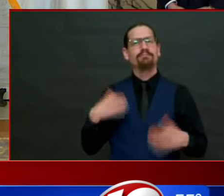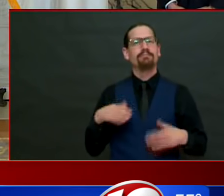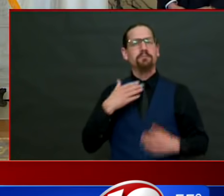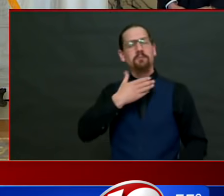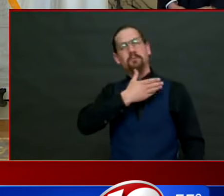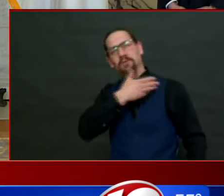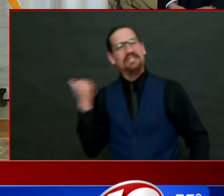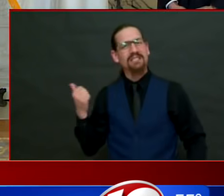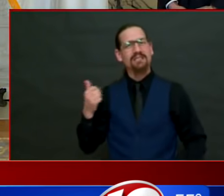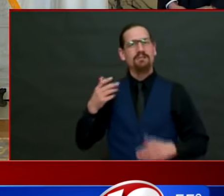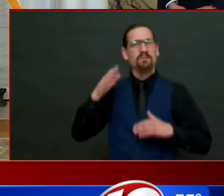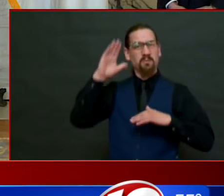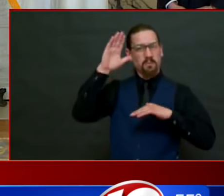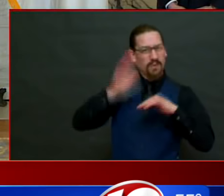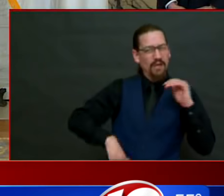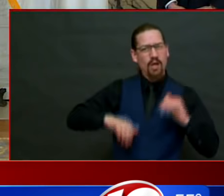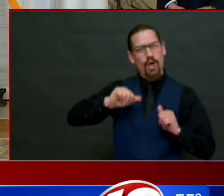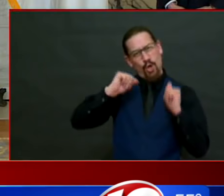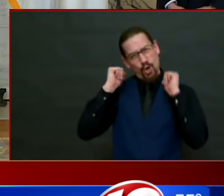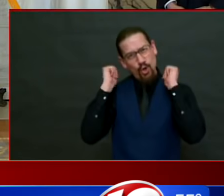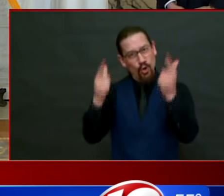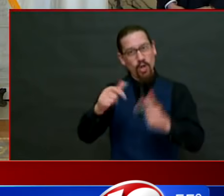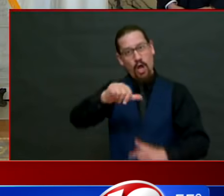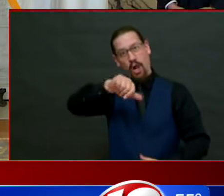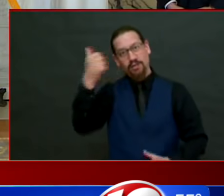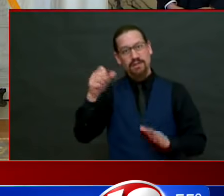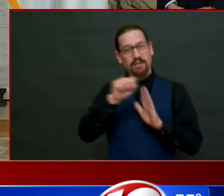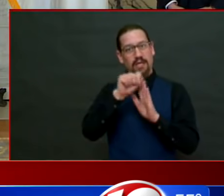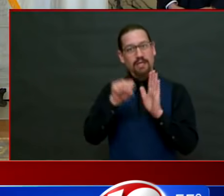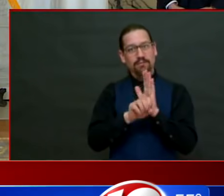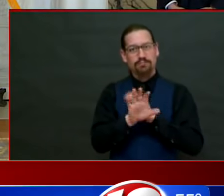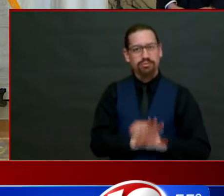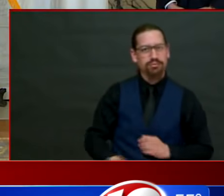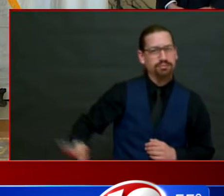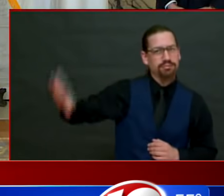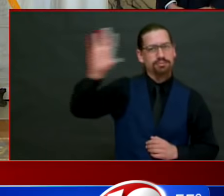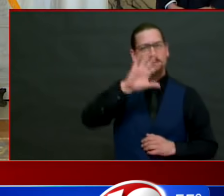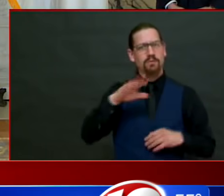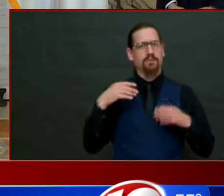WE CONTINUE TO HAVE THE HIGHEST RATE OF TESTING IN THE COUNTRY. WE WERE ONE OF THE FIRST STATES